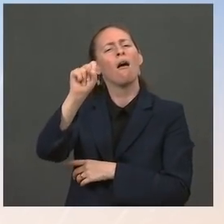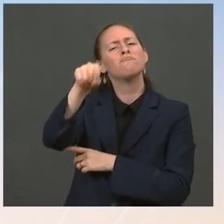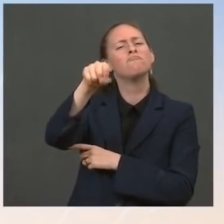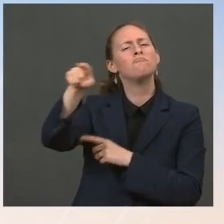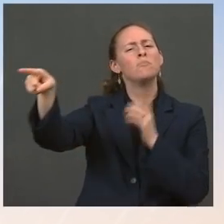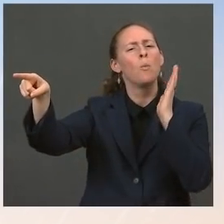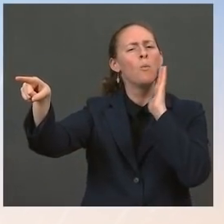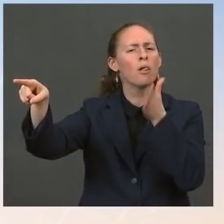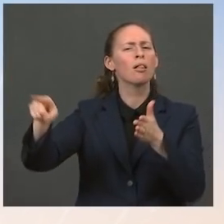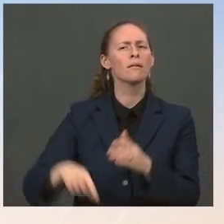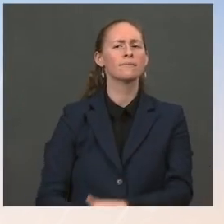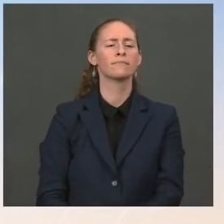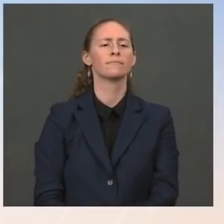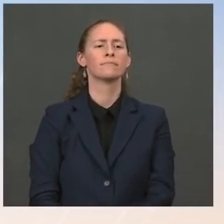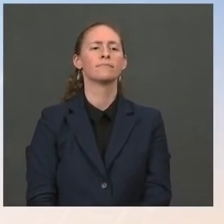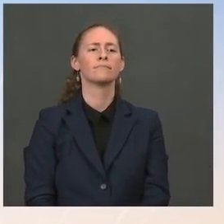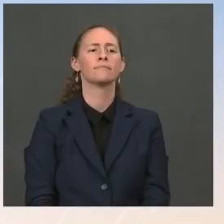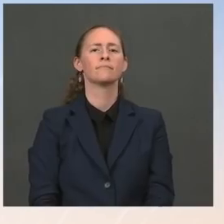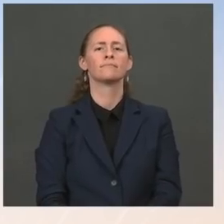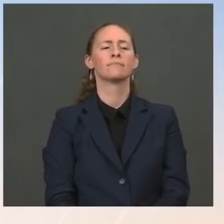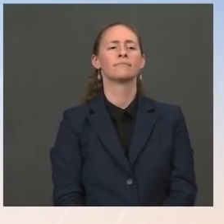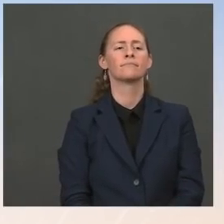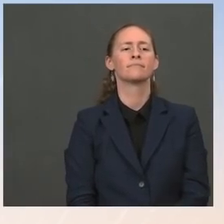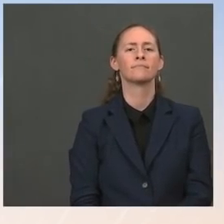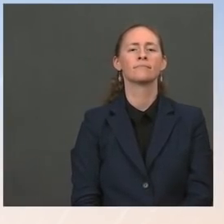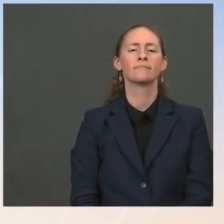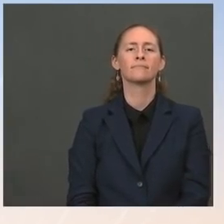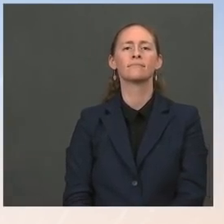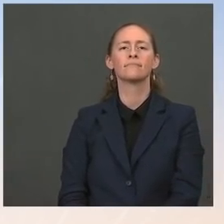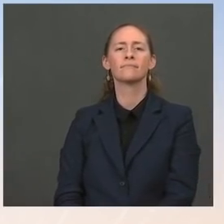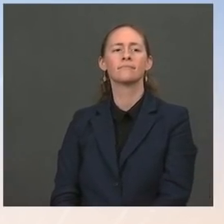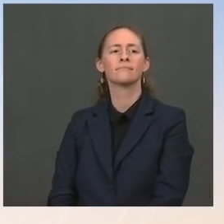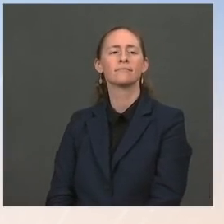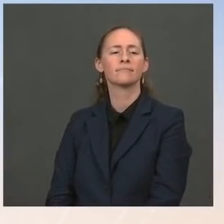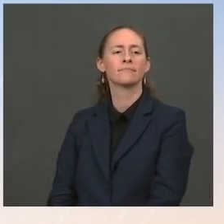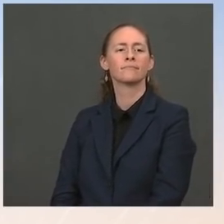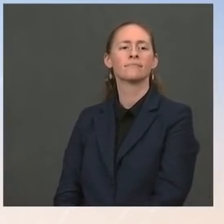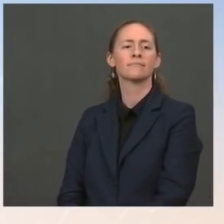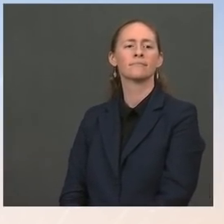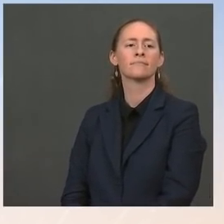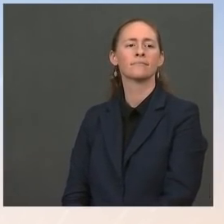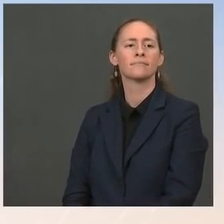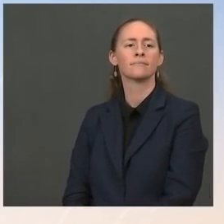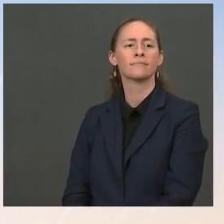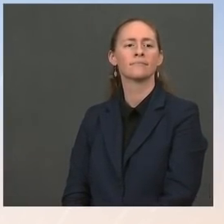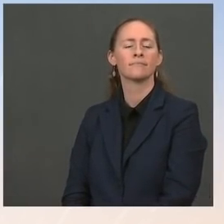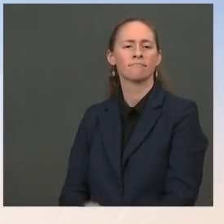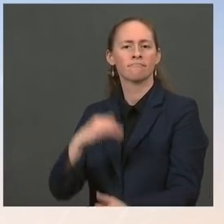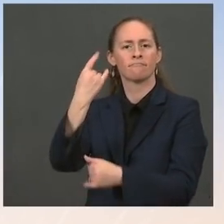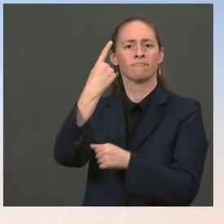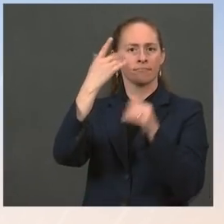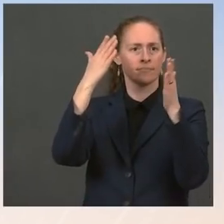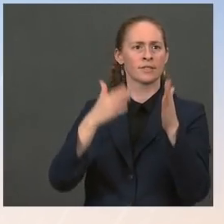The Press: -- but zooming much farther out. Earlier today, Jamie Dimon suggested getting rid of the debt ceiling altogether